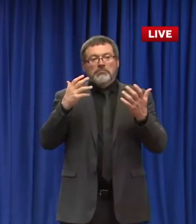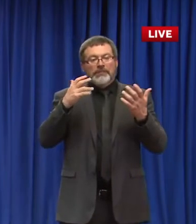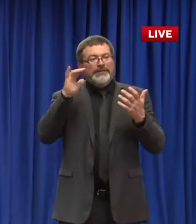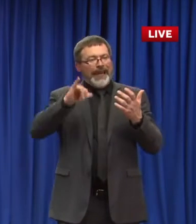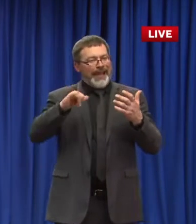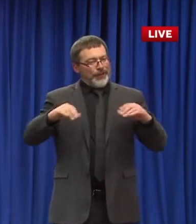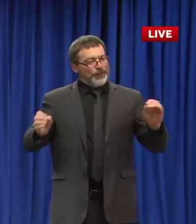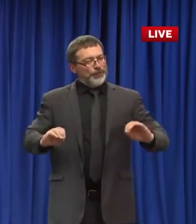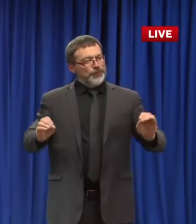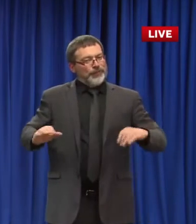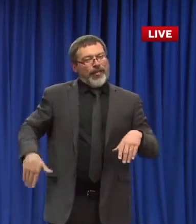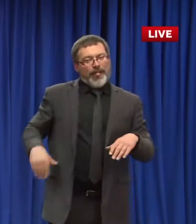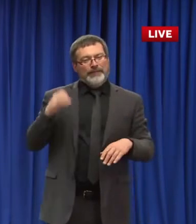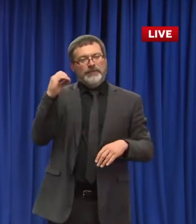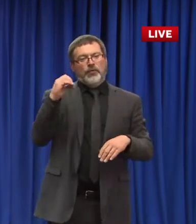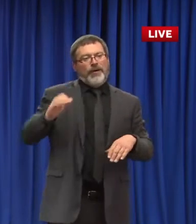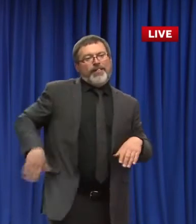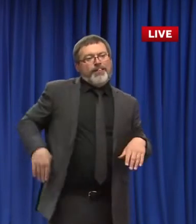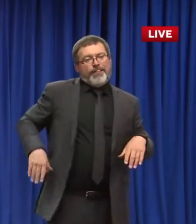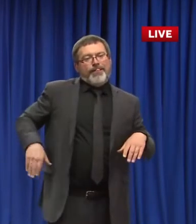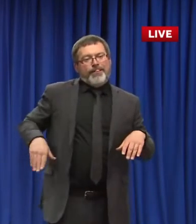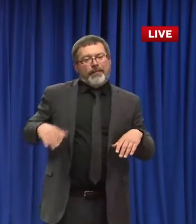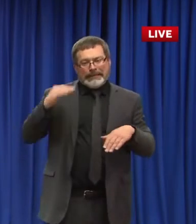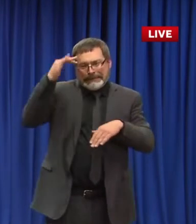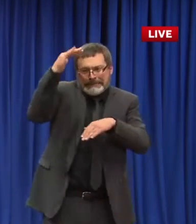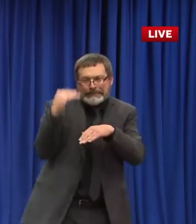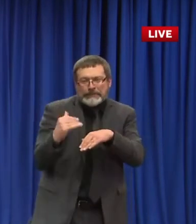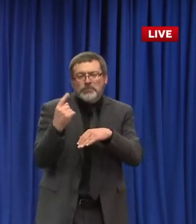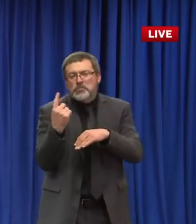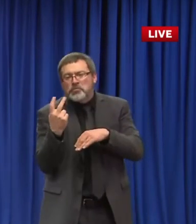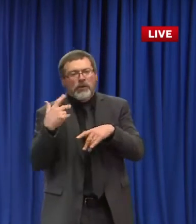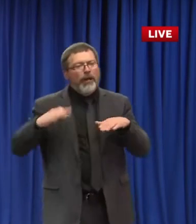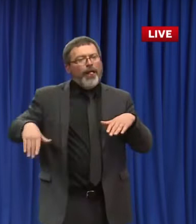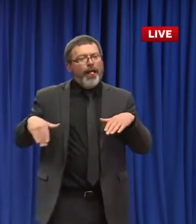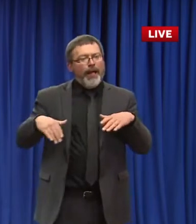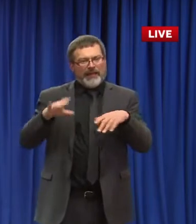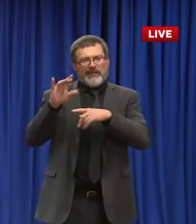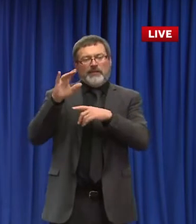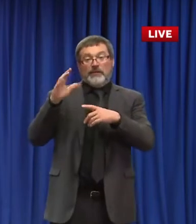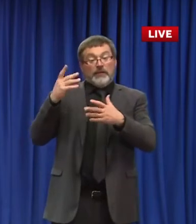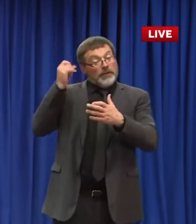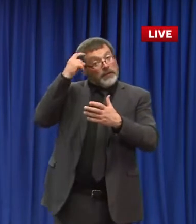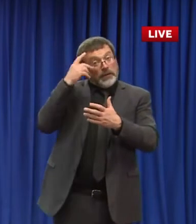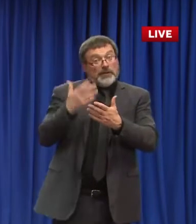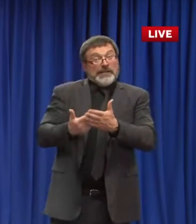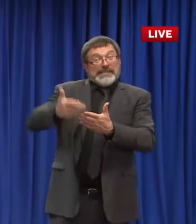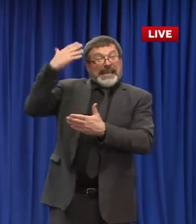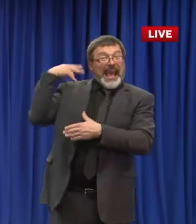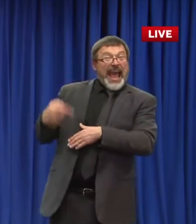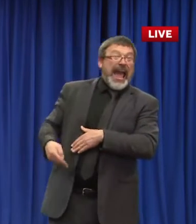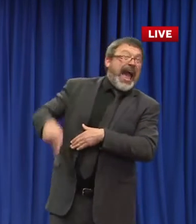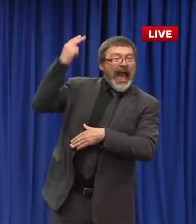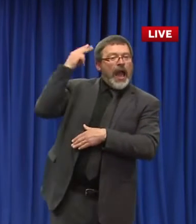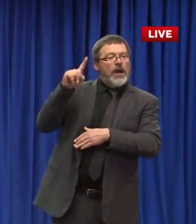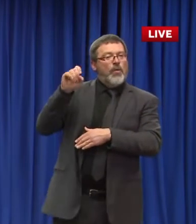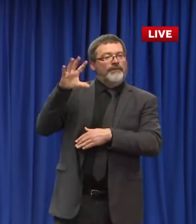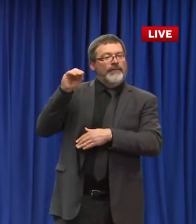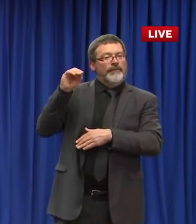WE’RE NOT AT ZERO OR ONE OR TEN OR EVEN 5 OR ANYTHING LIKE THAT. WE GOT 81 CASES TODAY. WE HAD A HUNDRED FIFTY THE OTHER DAY.